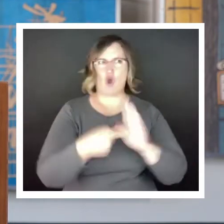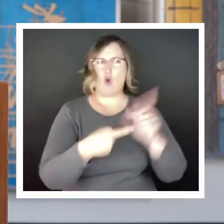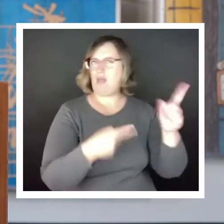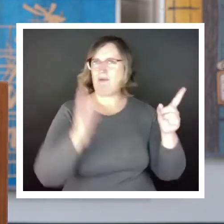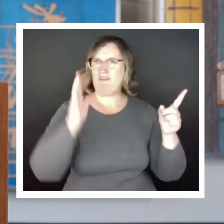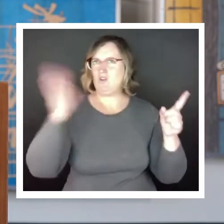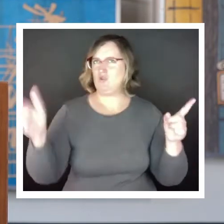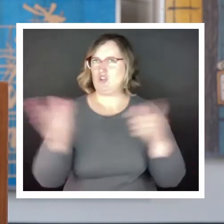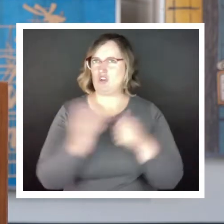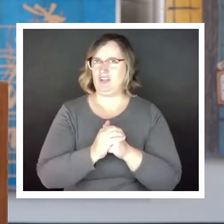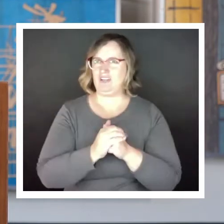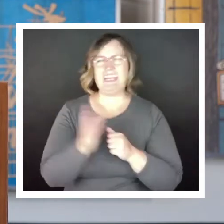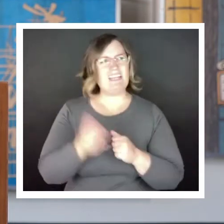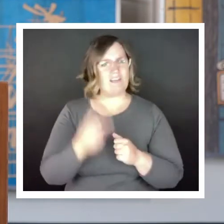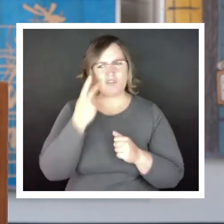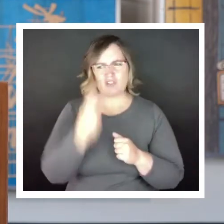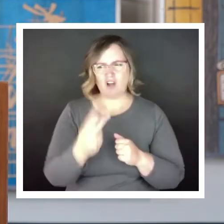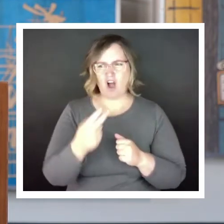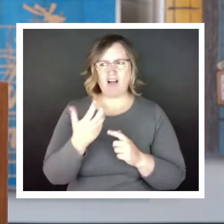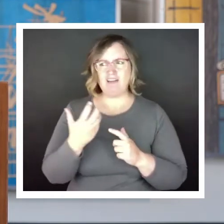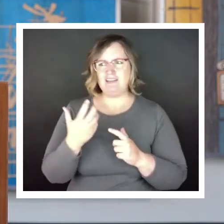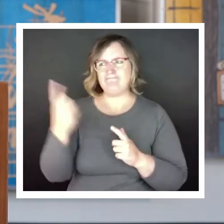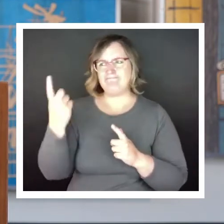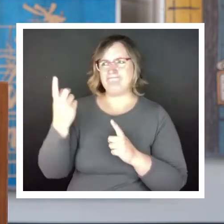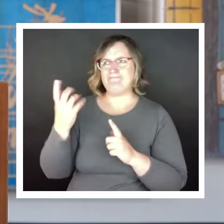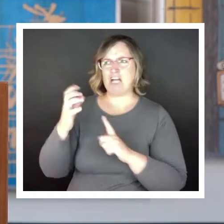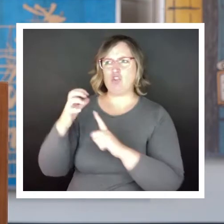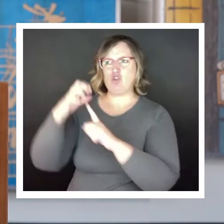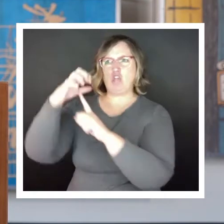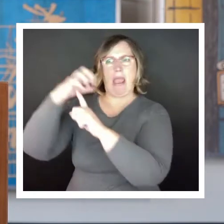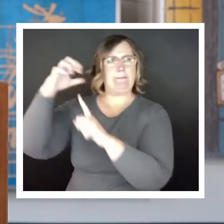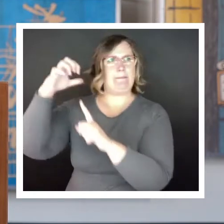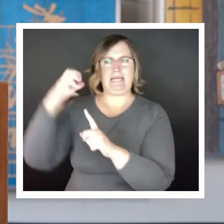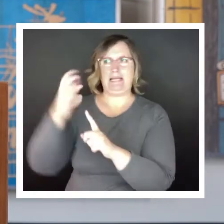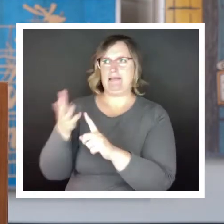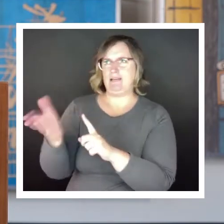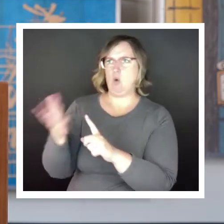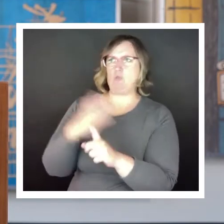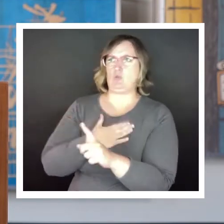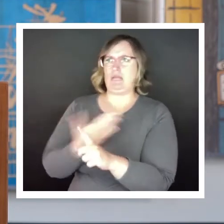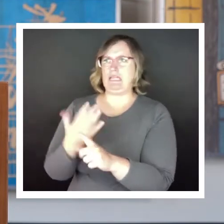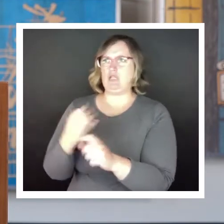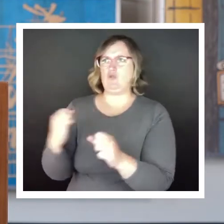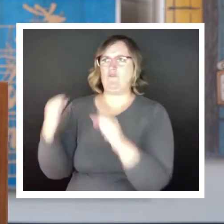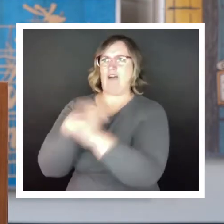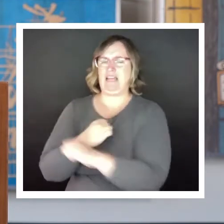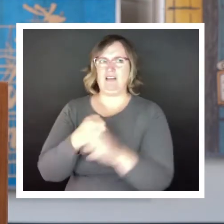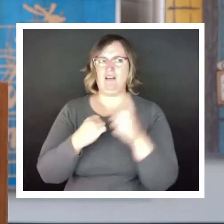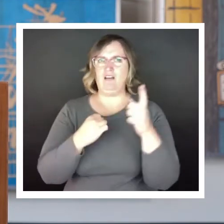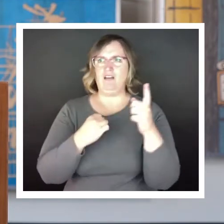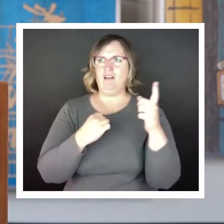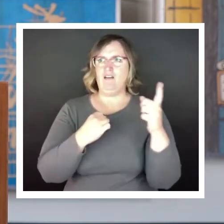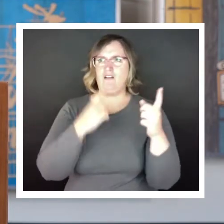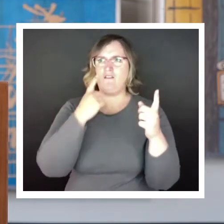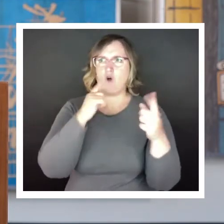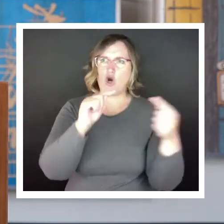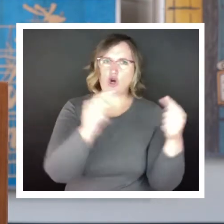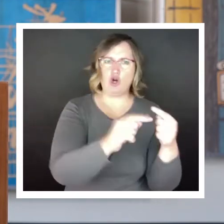He never saw a champion who was willing to put up a fight for a hurt, lonely gay kid.